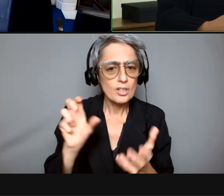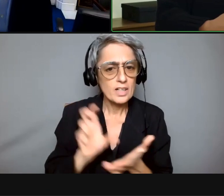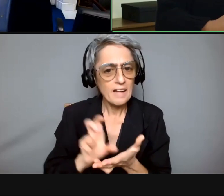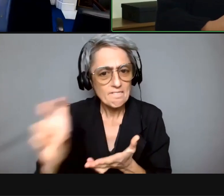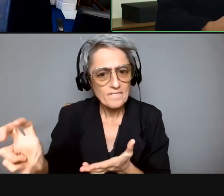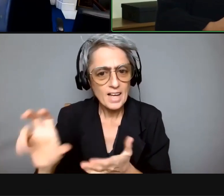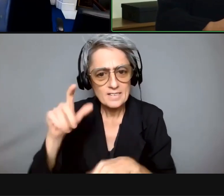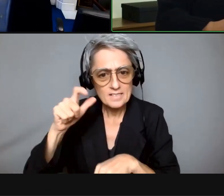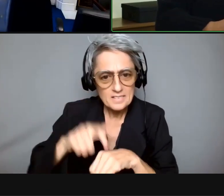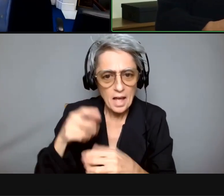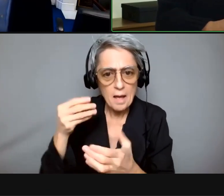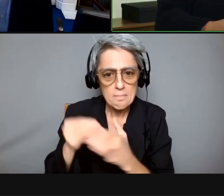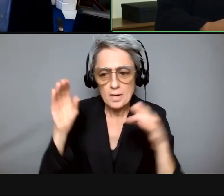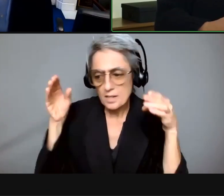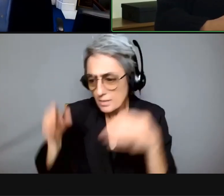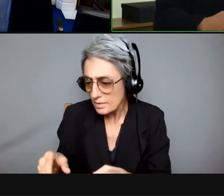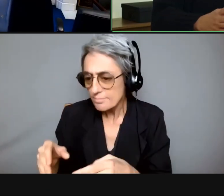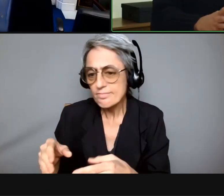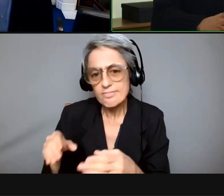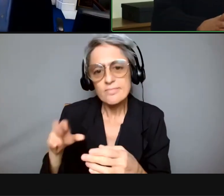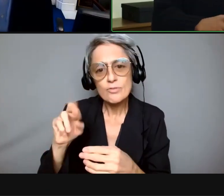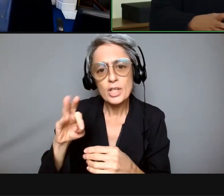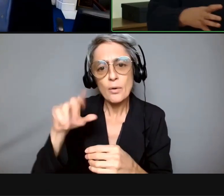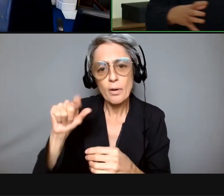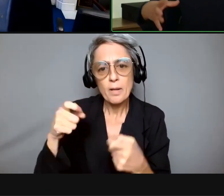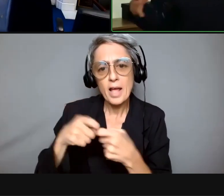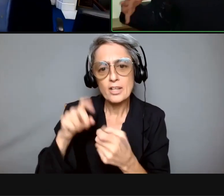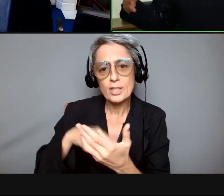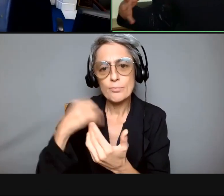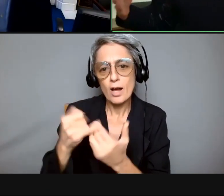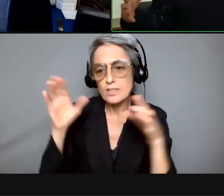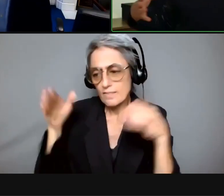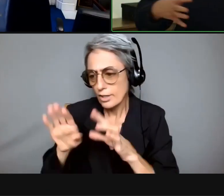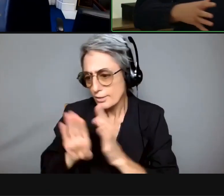You know, they could potentially be a larger investor